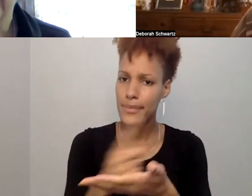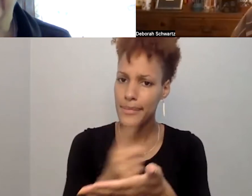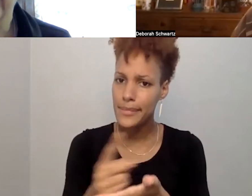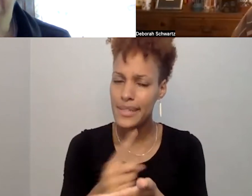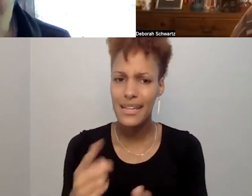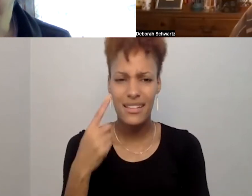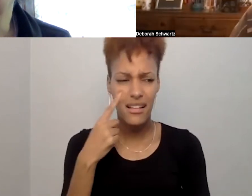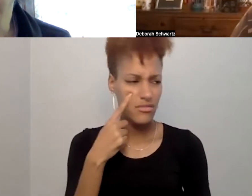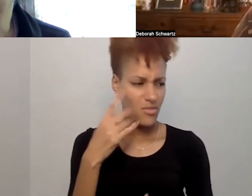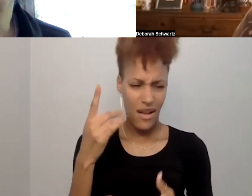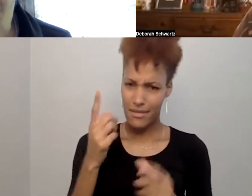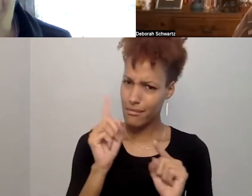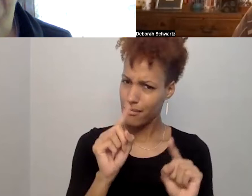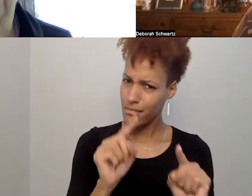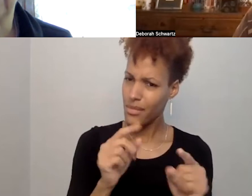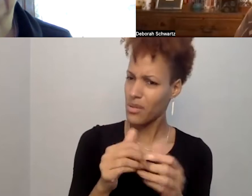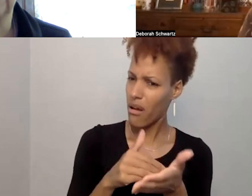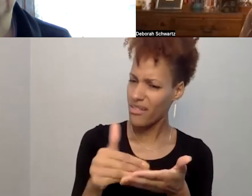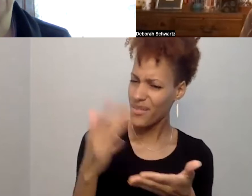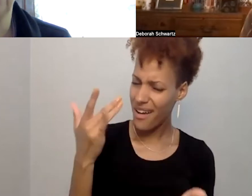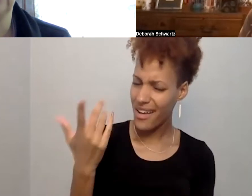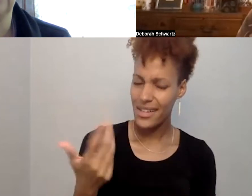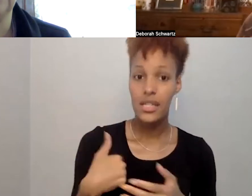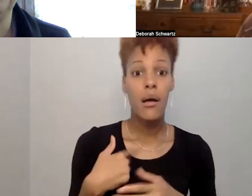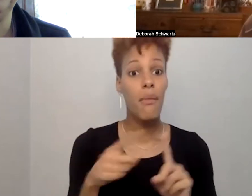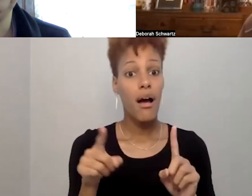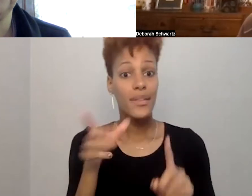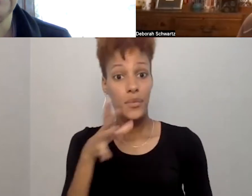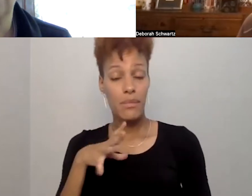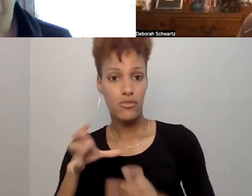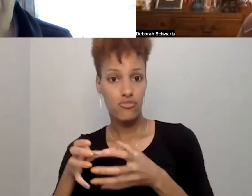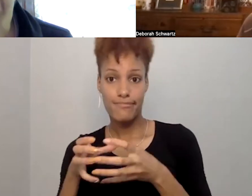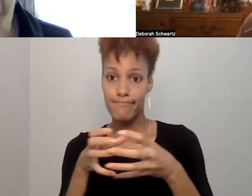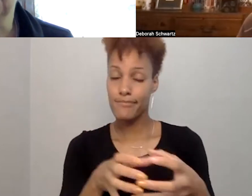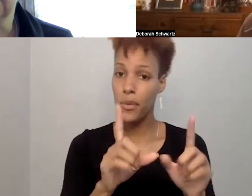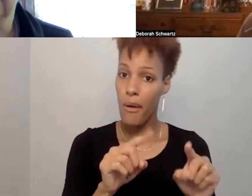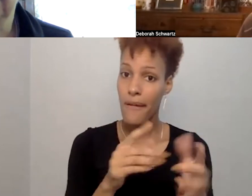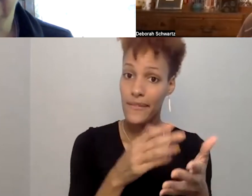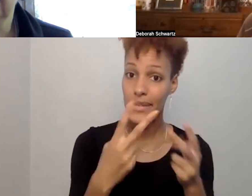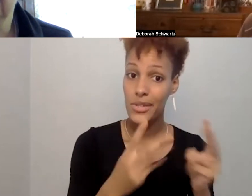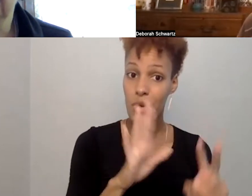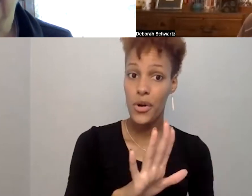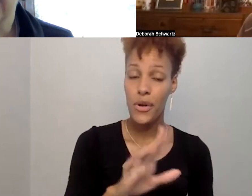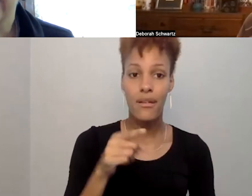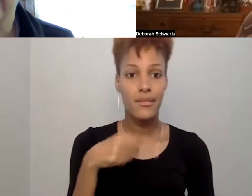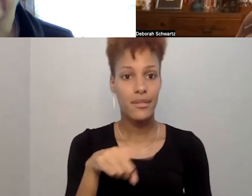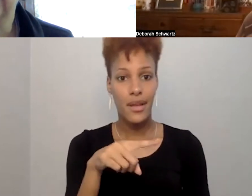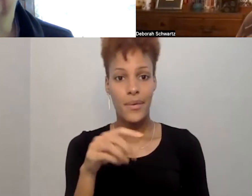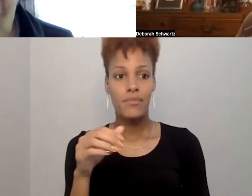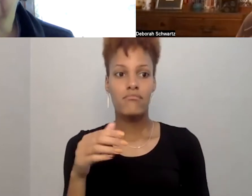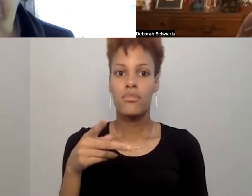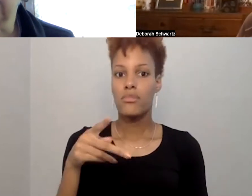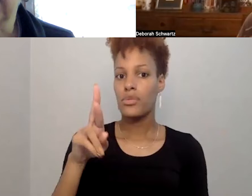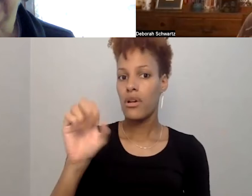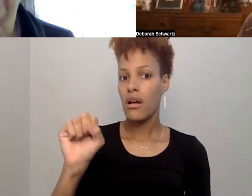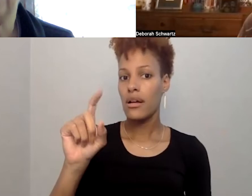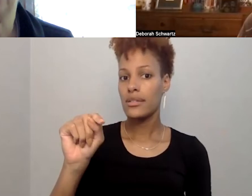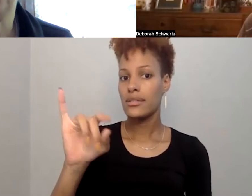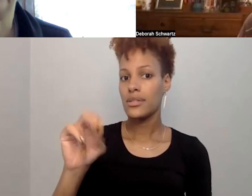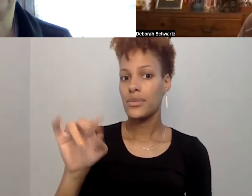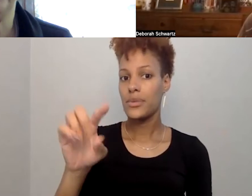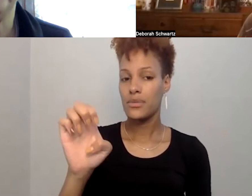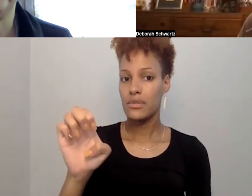And it turned out that they were prostitutes, and- in Saratoga, and they were working with